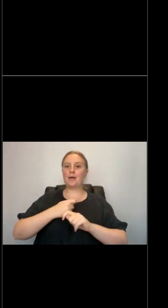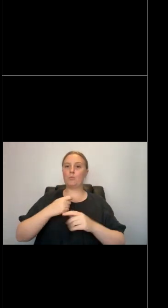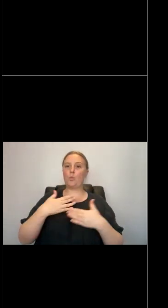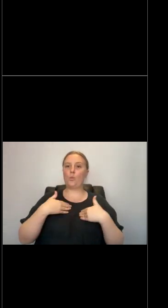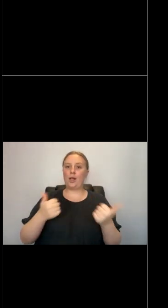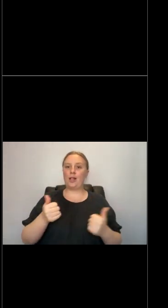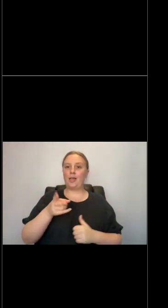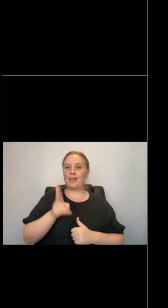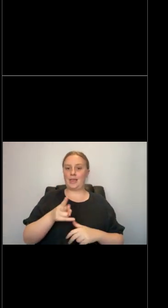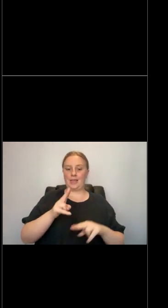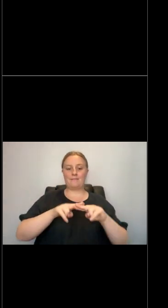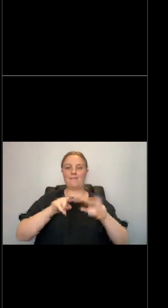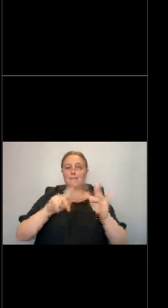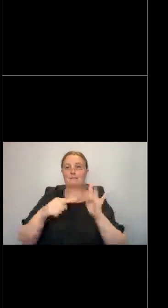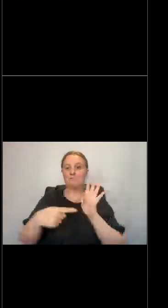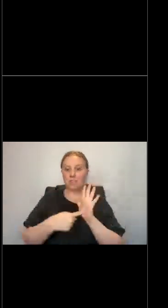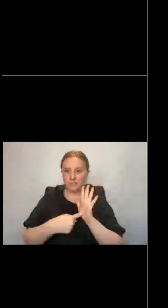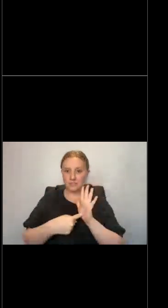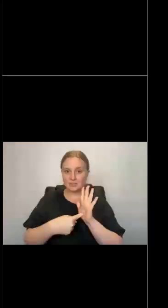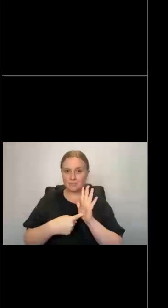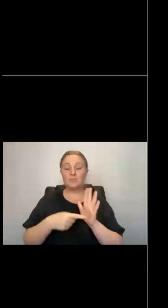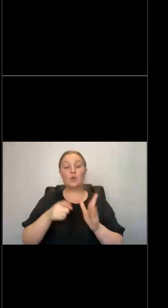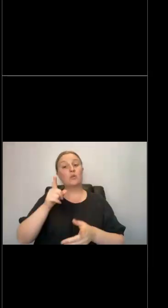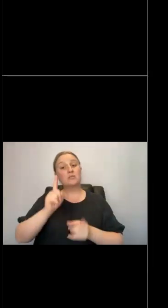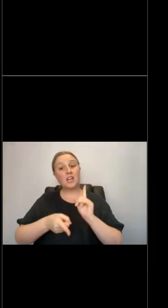And so that usually involves cases where someone's maybe got, for example,